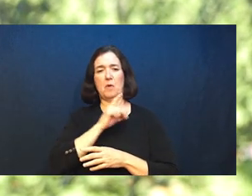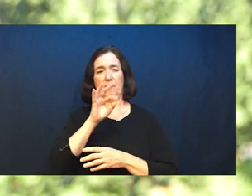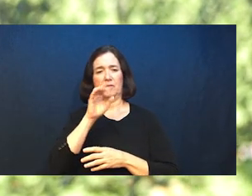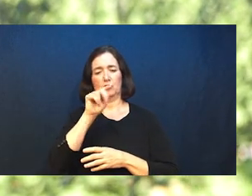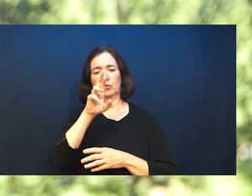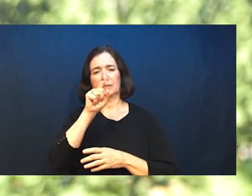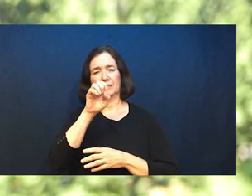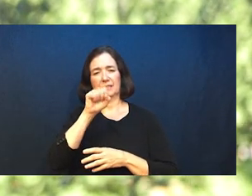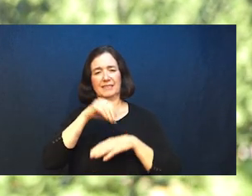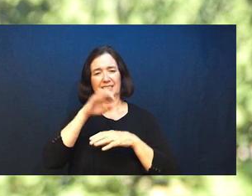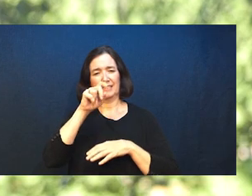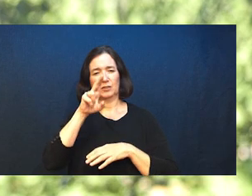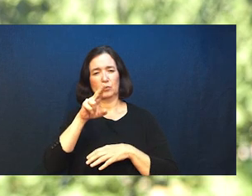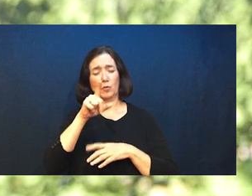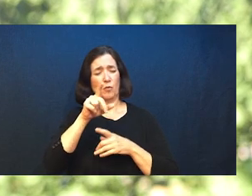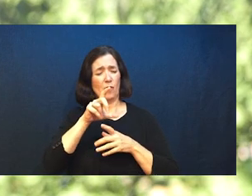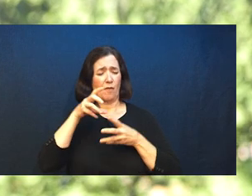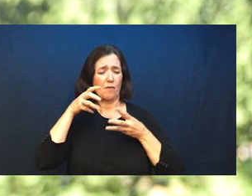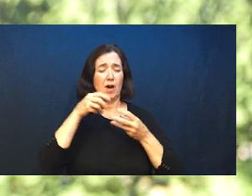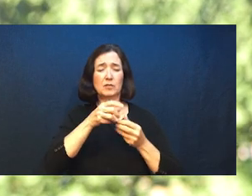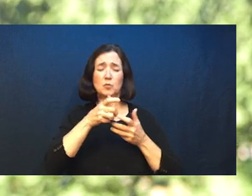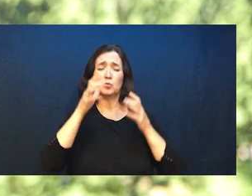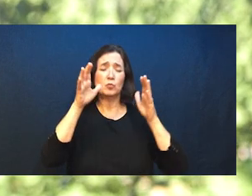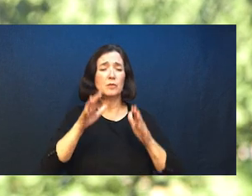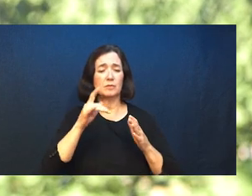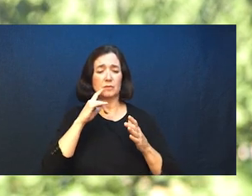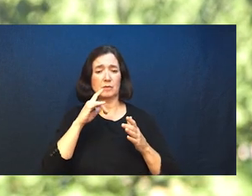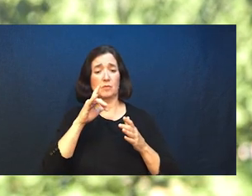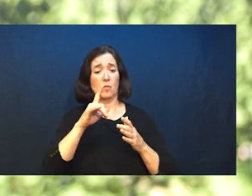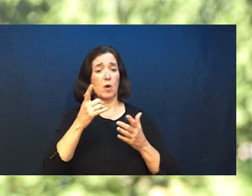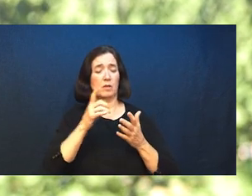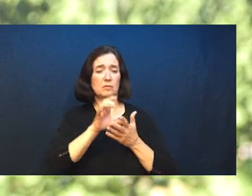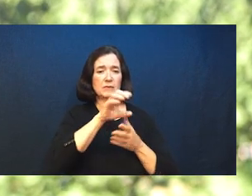You have made one of the greatest investments in life one can ever make, the investment in education.